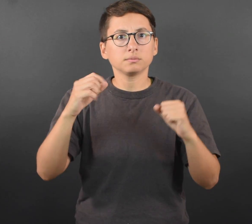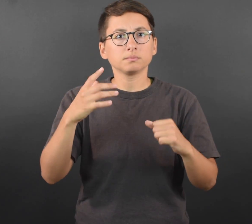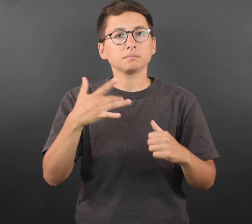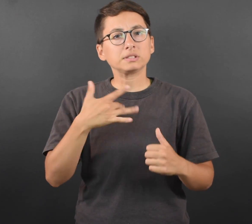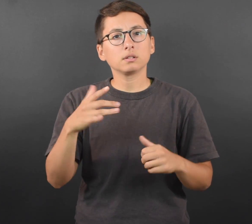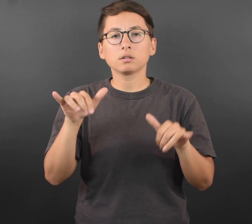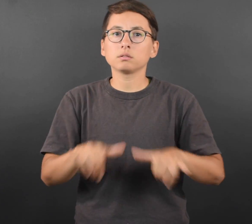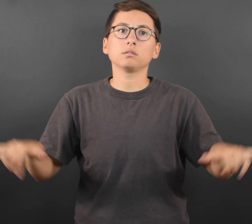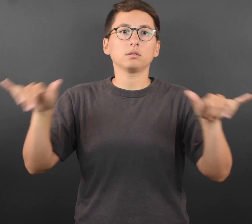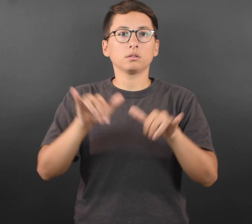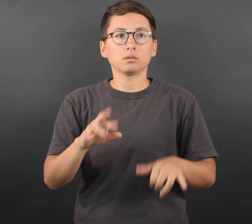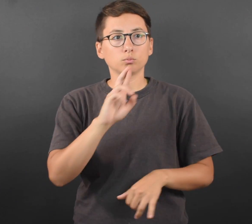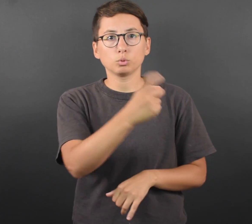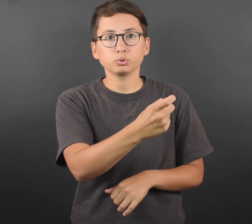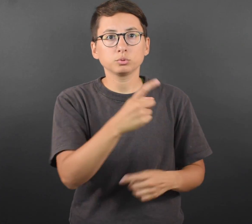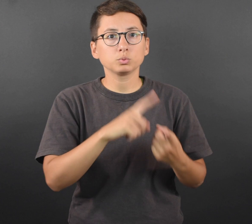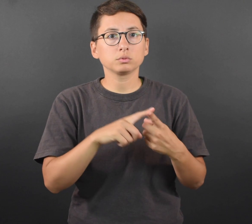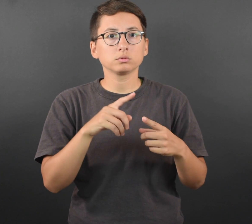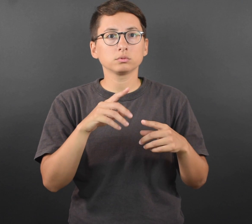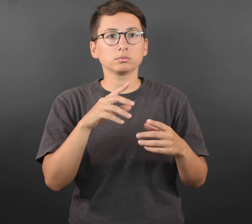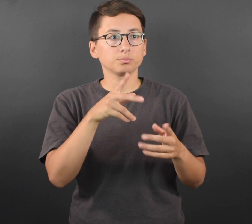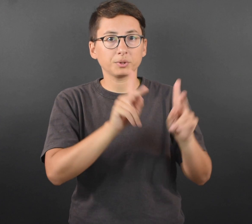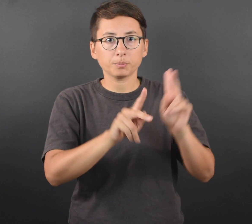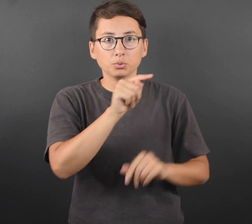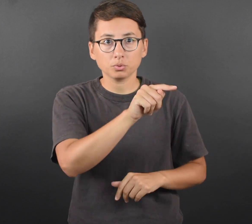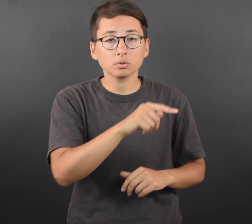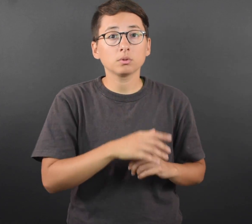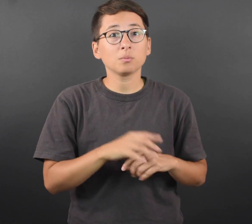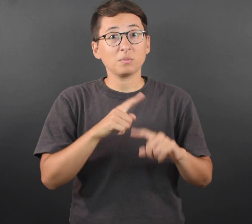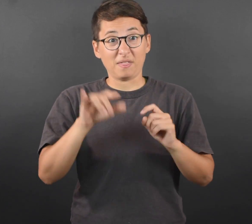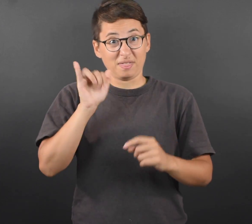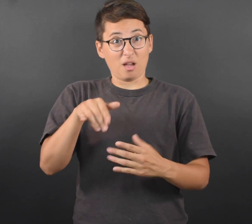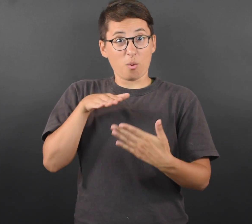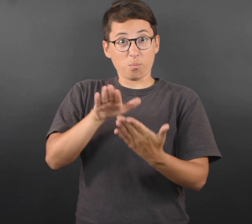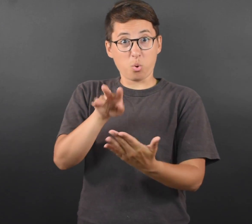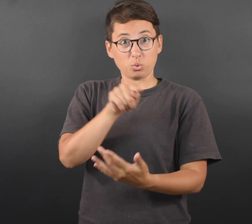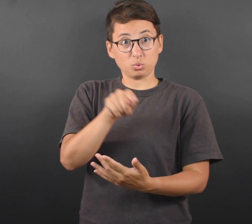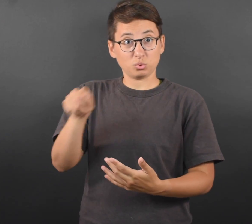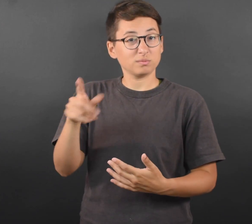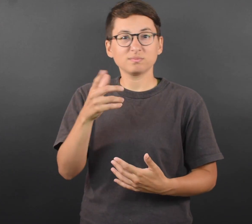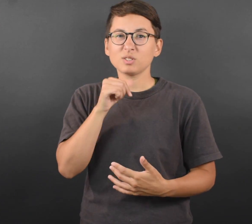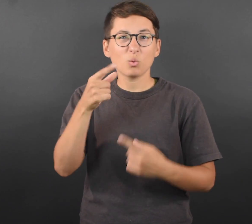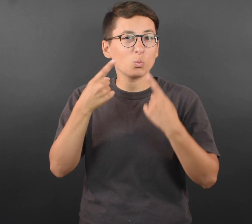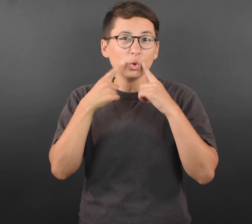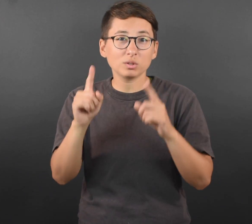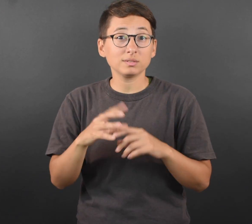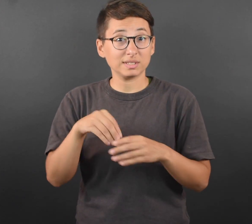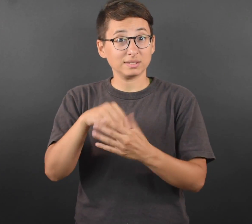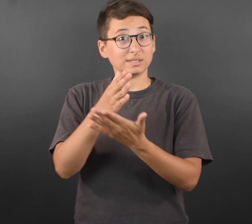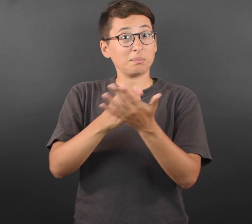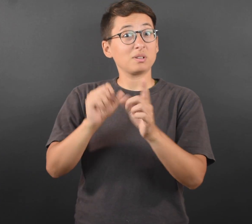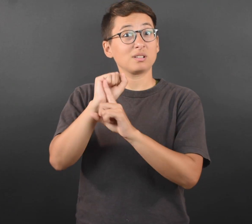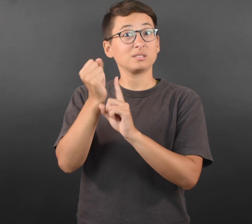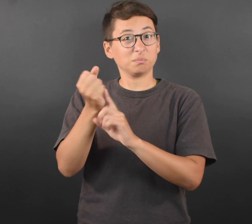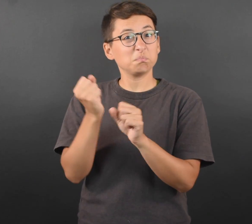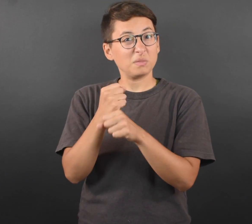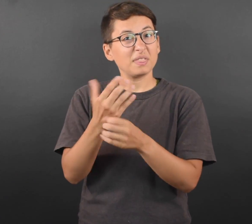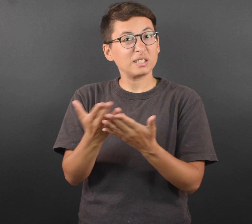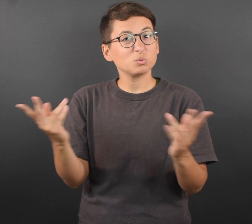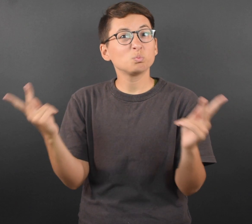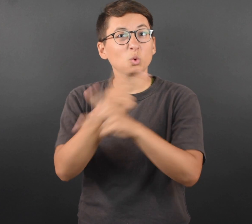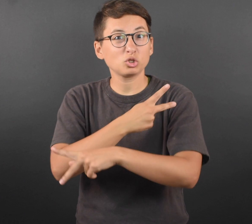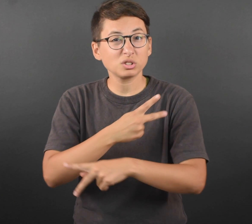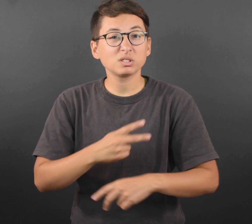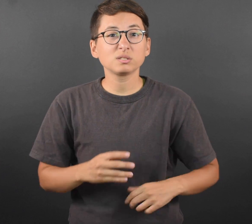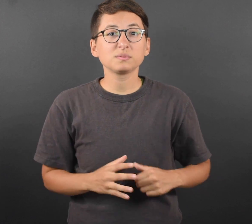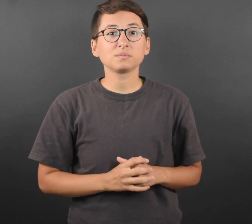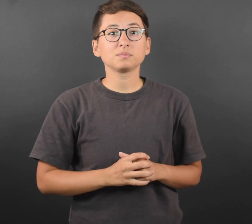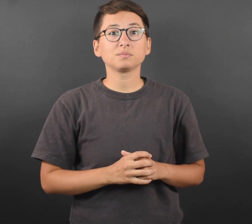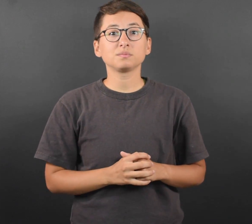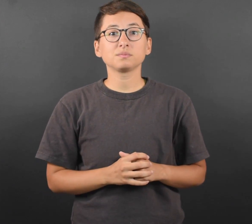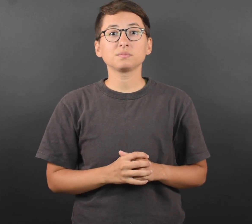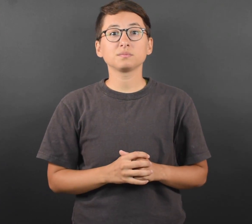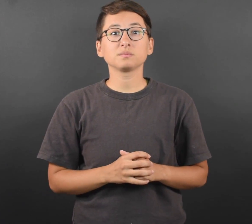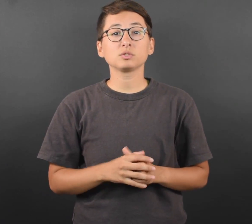those approaches haven't worked — and in some cases, made things worse.